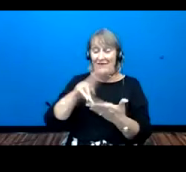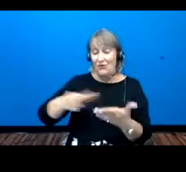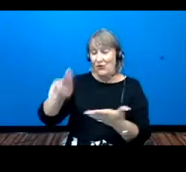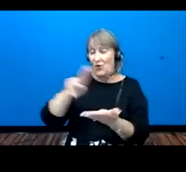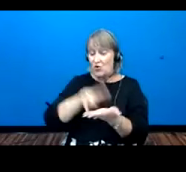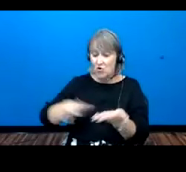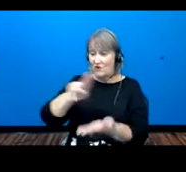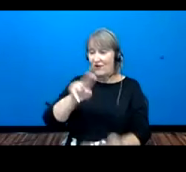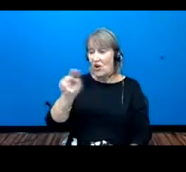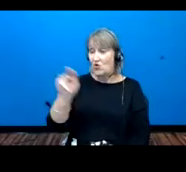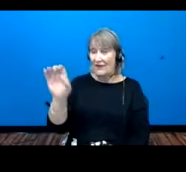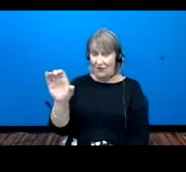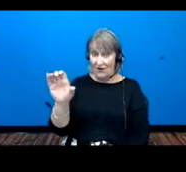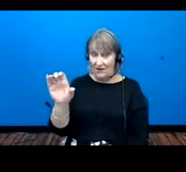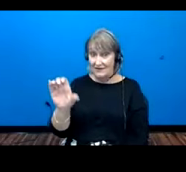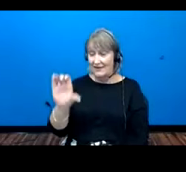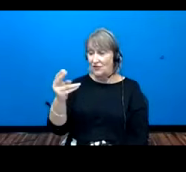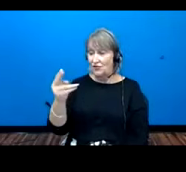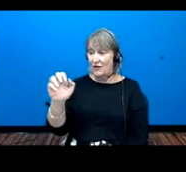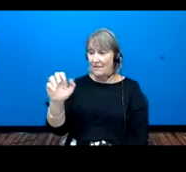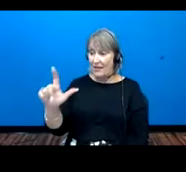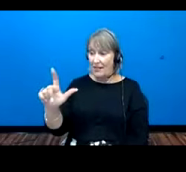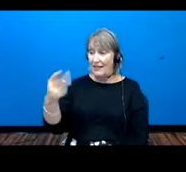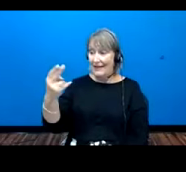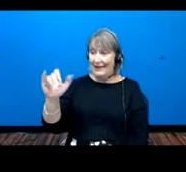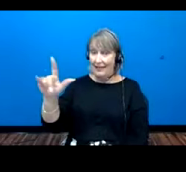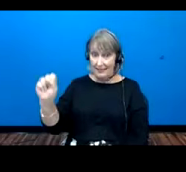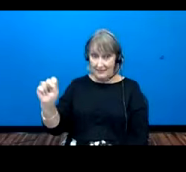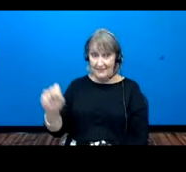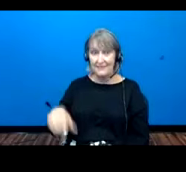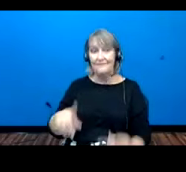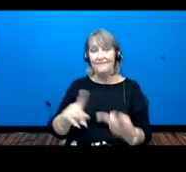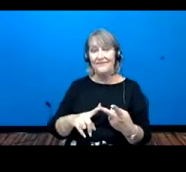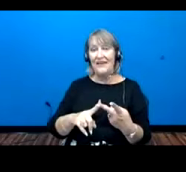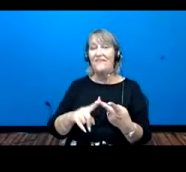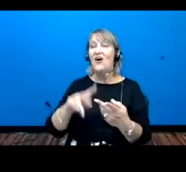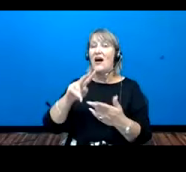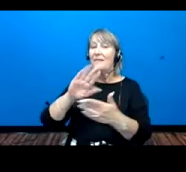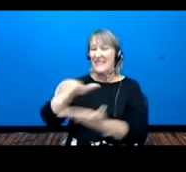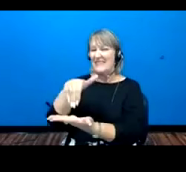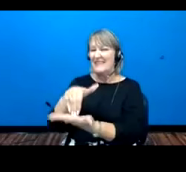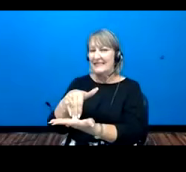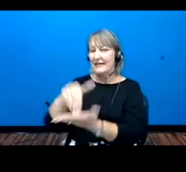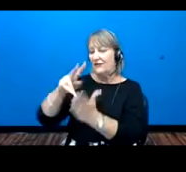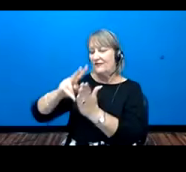Chapel Hill, folks on with us from the Center for Literacy and Disability Studies within the School of Medicine.